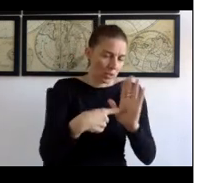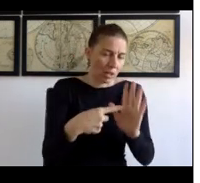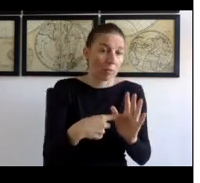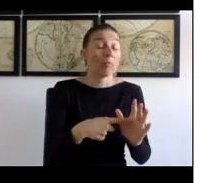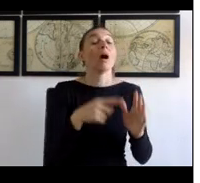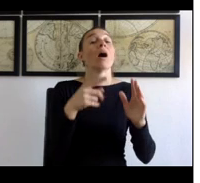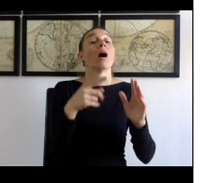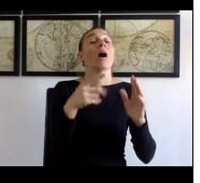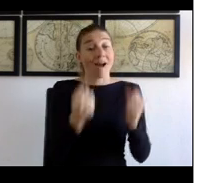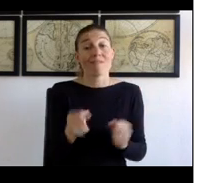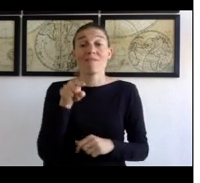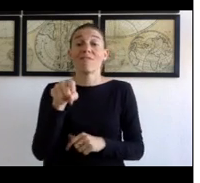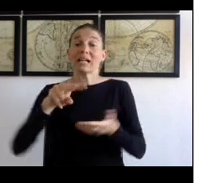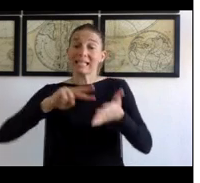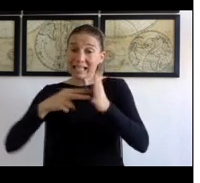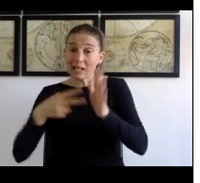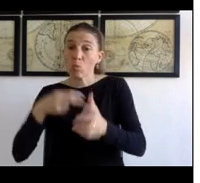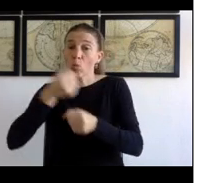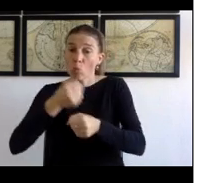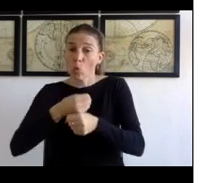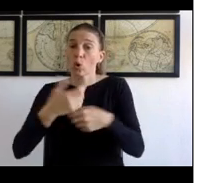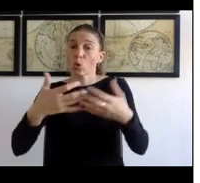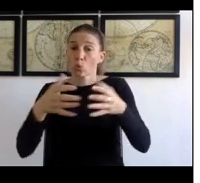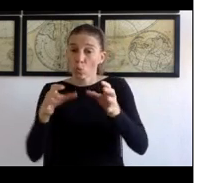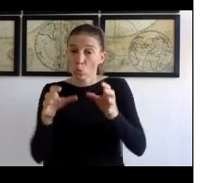where our statistical commissioners consulted with us